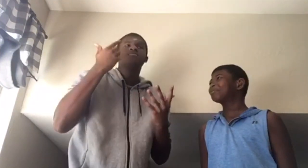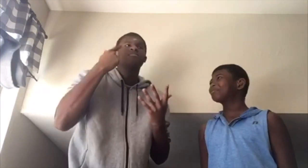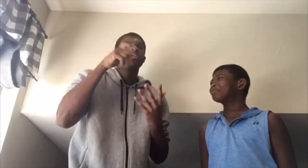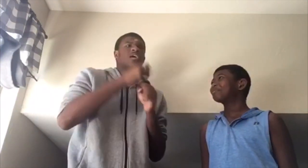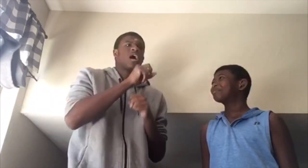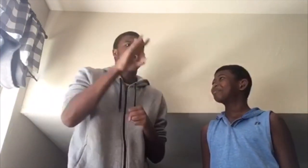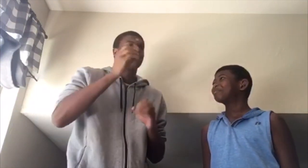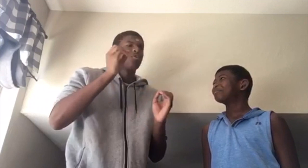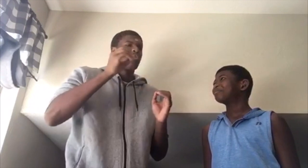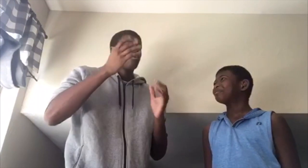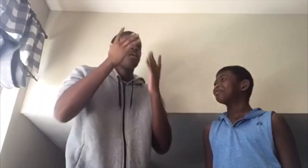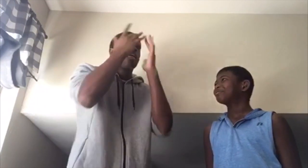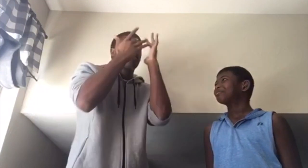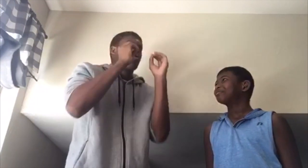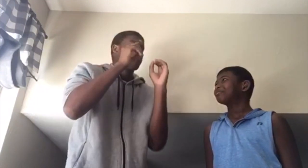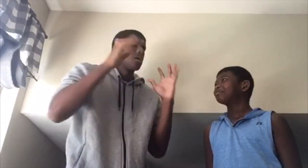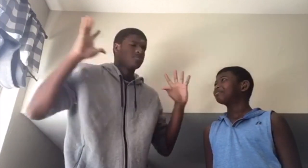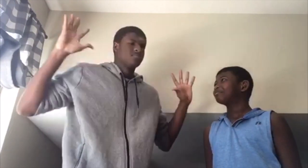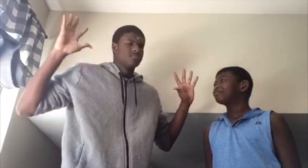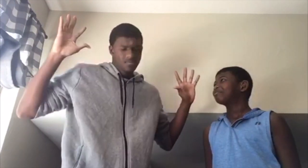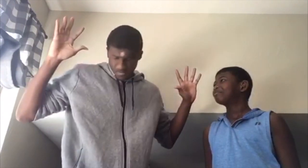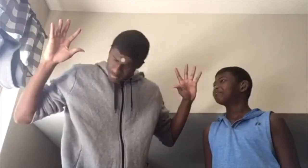Get the penny off without touching it.